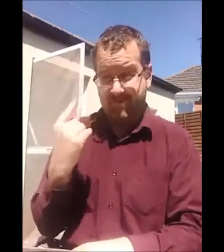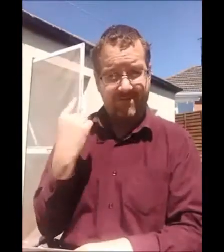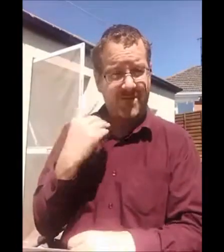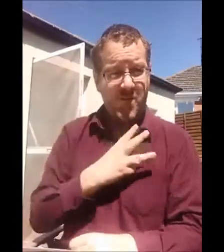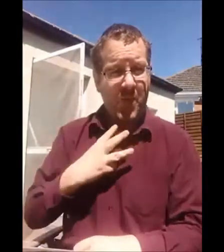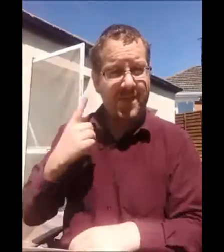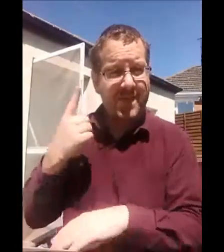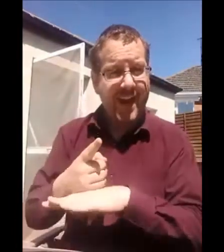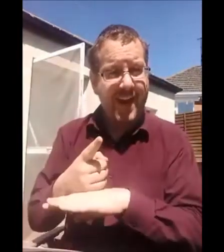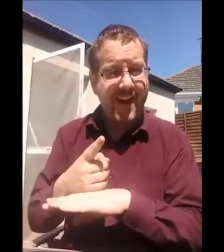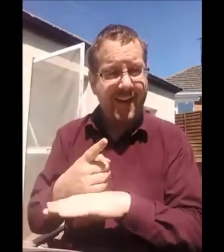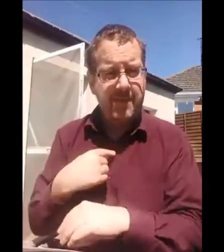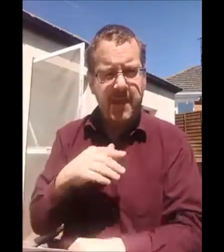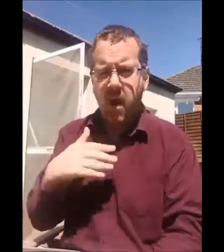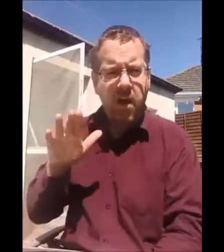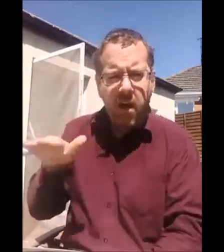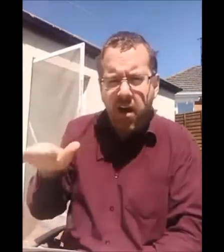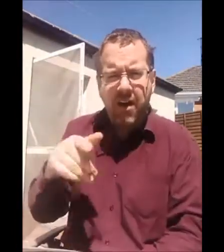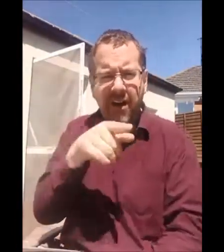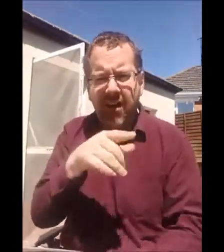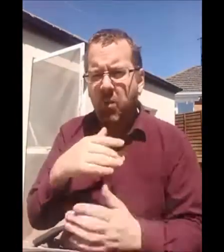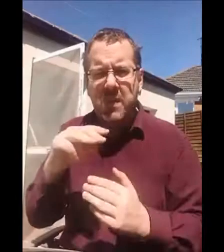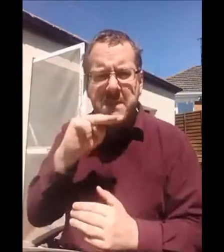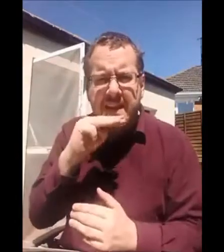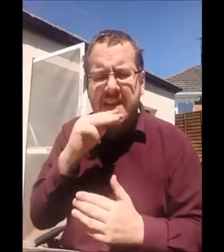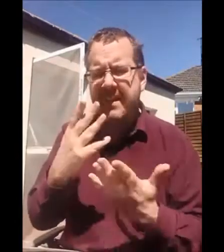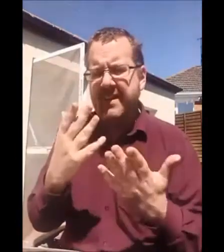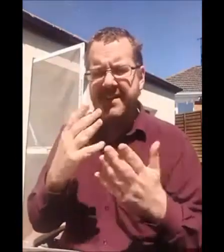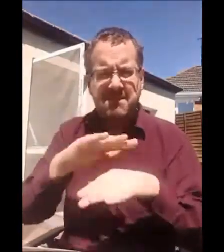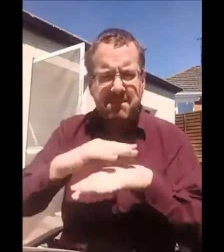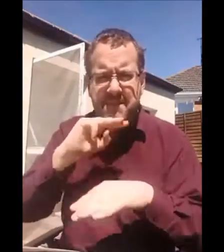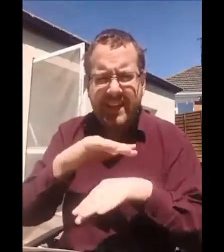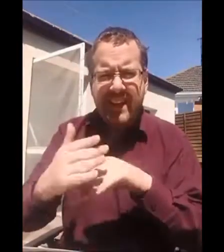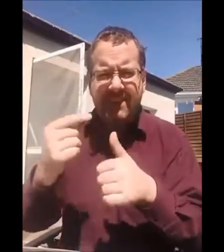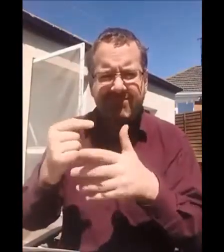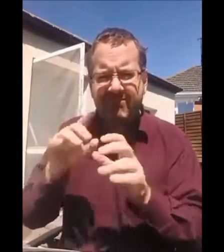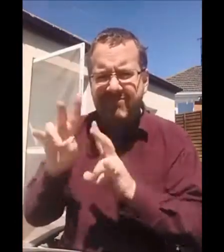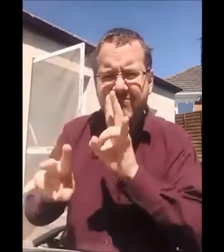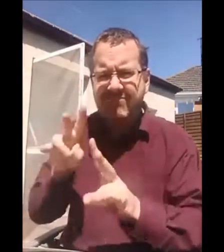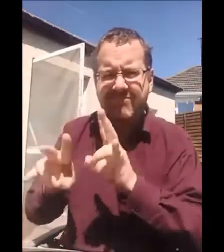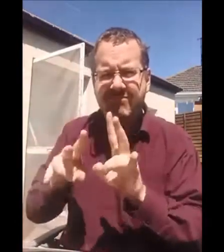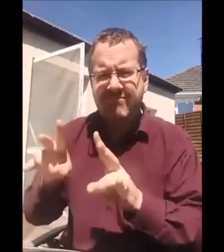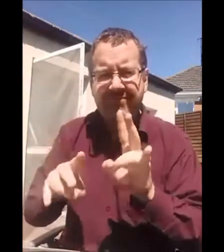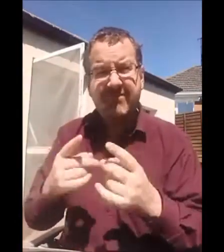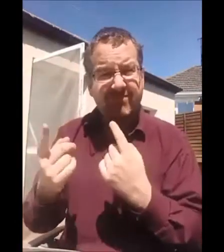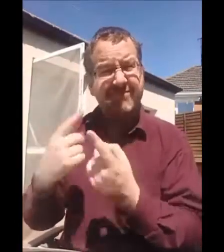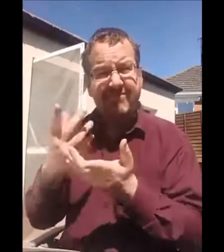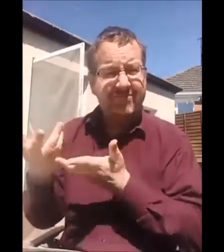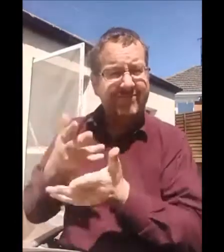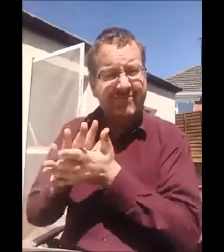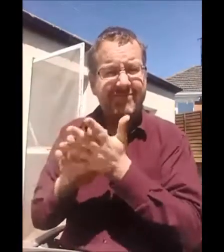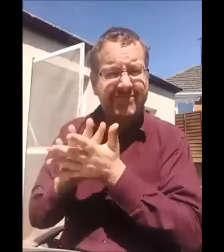so I was asking her what the painting meant, and various other questions, and we had a bit of a conversation about it.